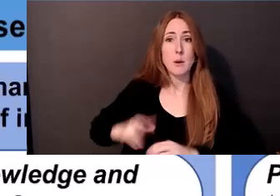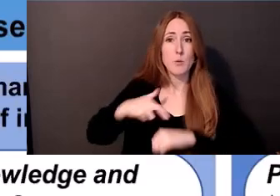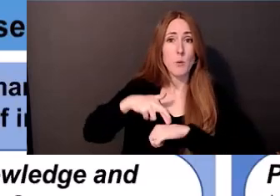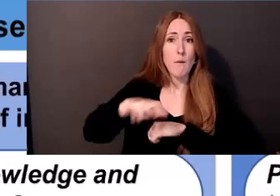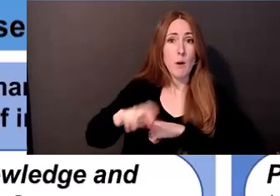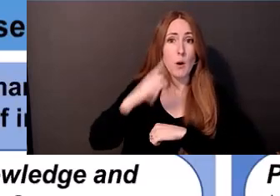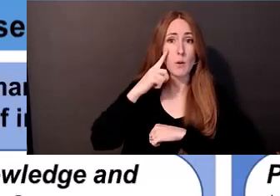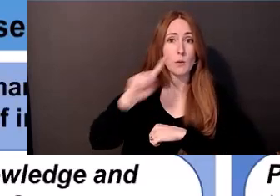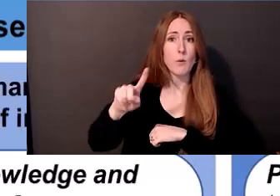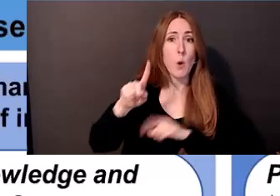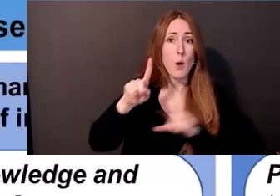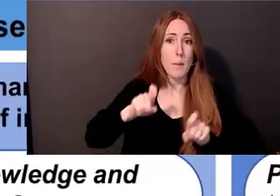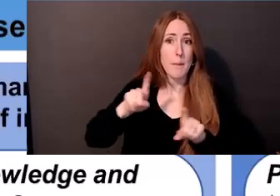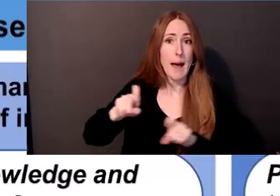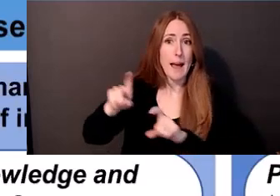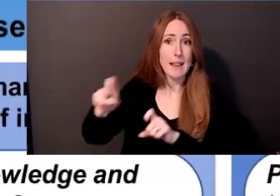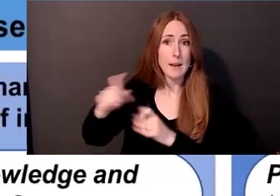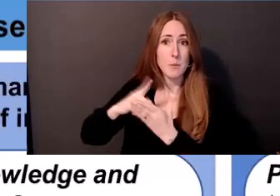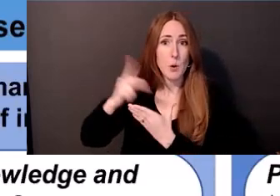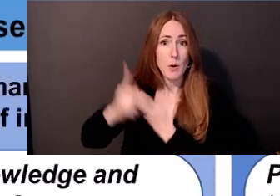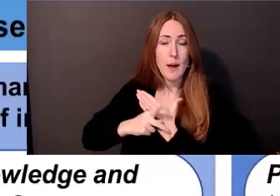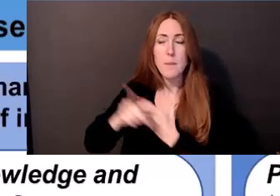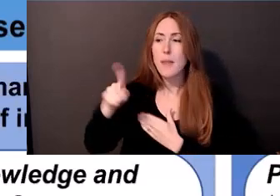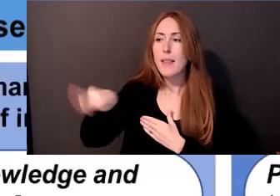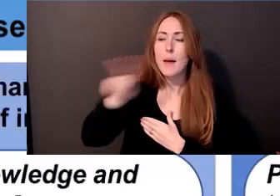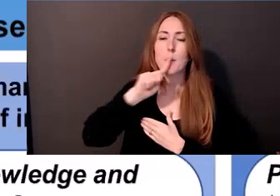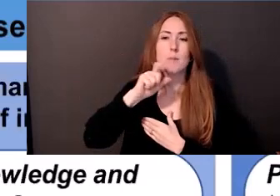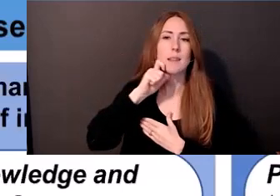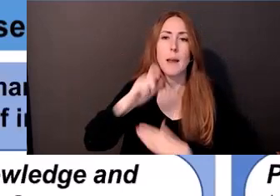meet our eligibility criteria.